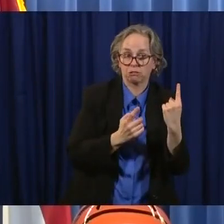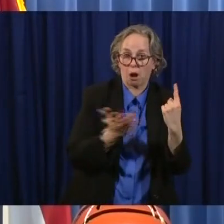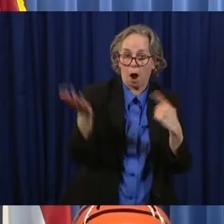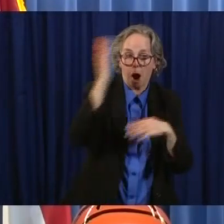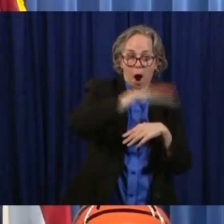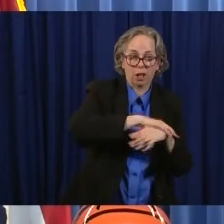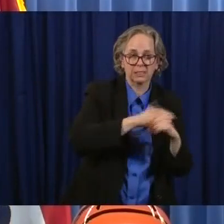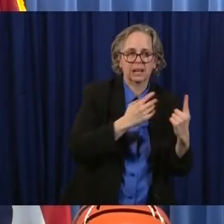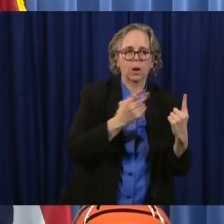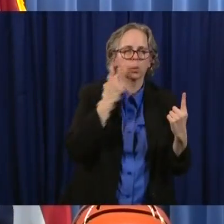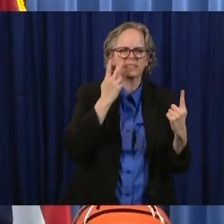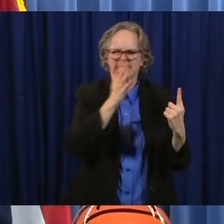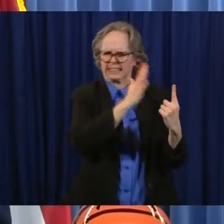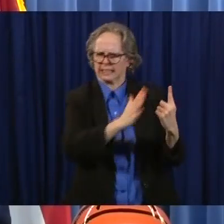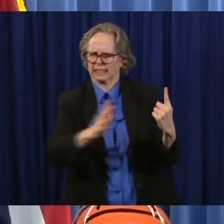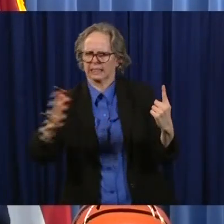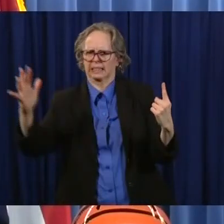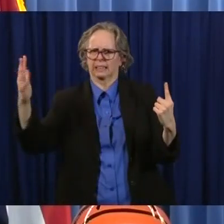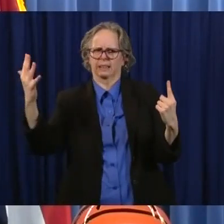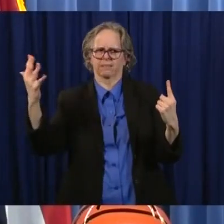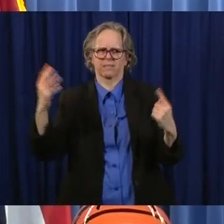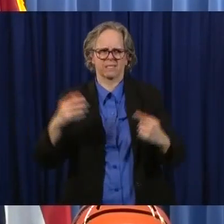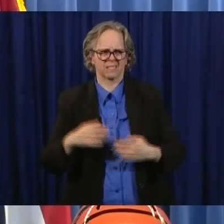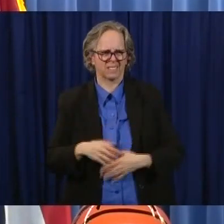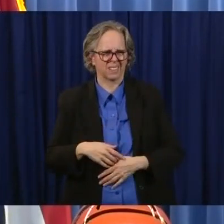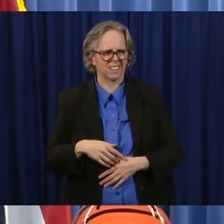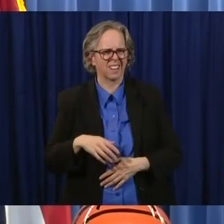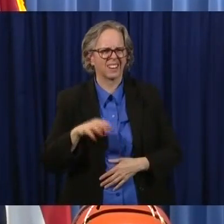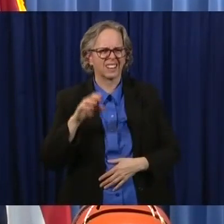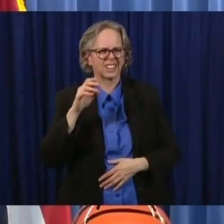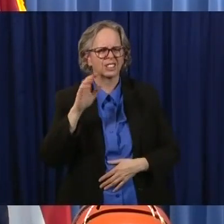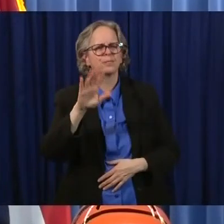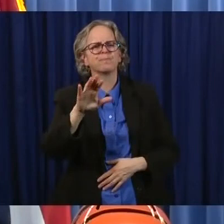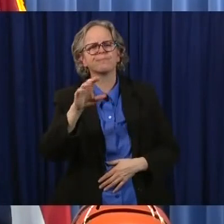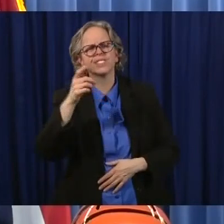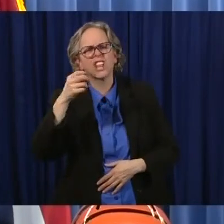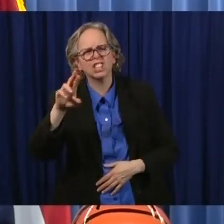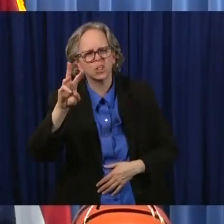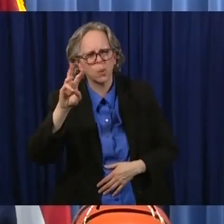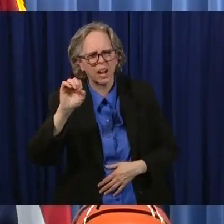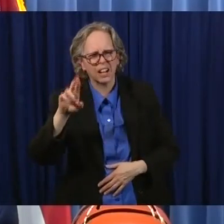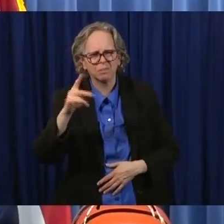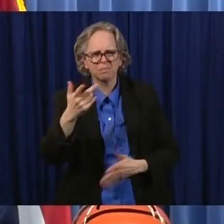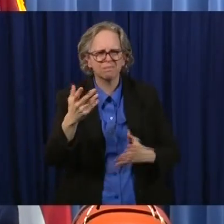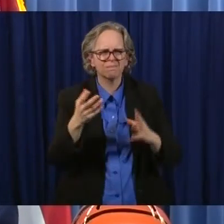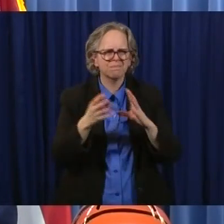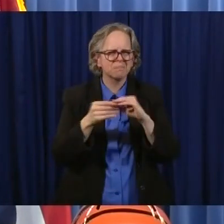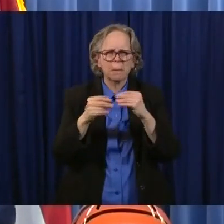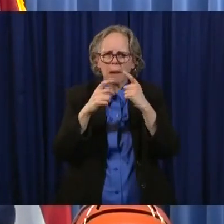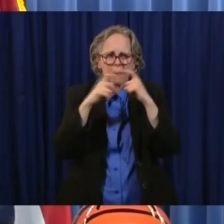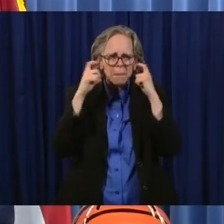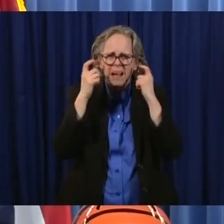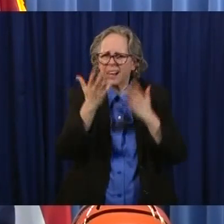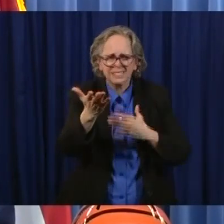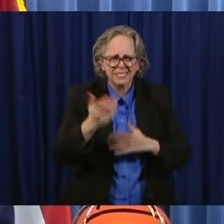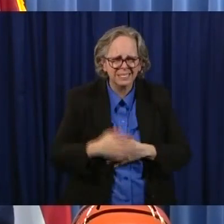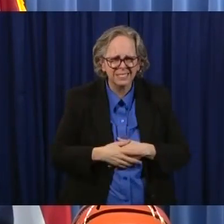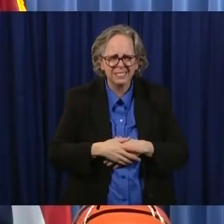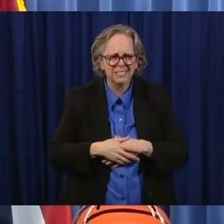SYMPTOMATIC CARRIERS. WE CAN THEN MOVE BACKWARDS TO ONE PERSON FOR THE ENTIRETY OF THE SHIFT AND BE ABLE TO LOOK AT THE WHOLE SPREAD.